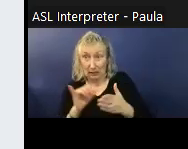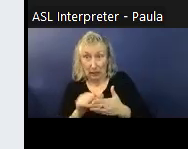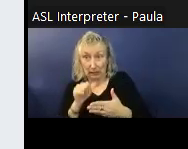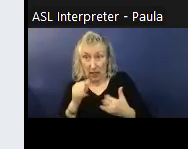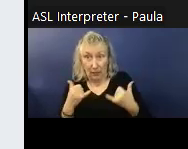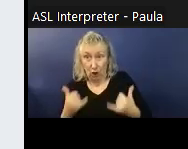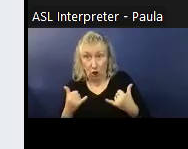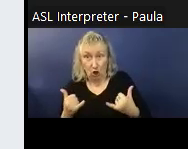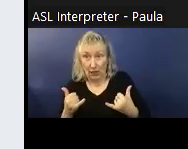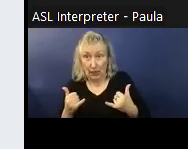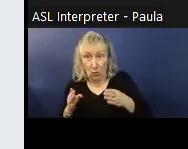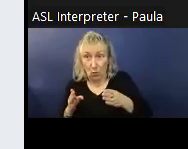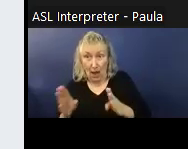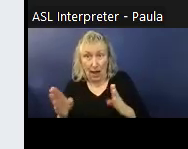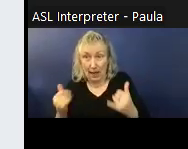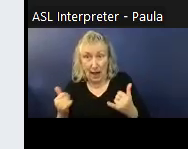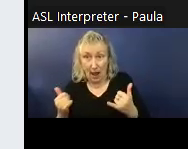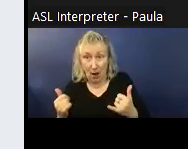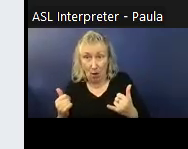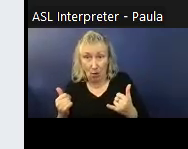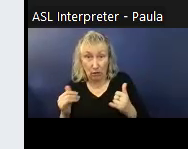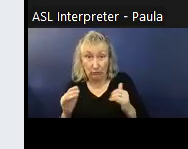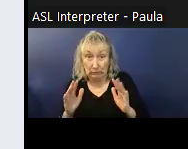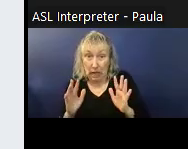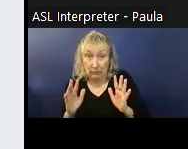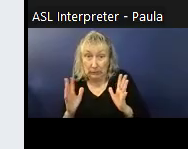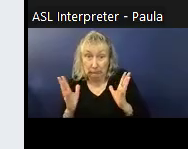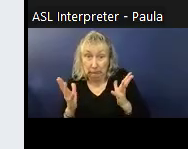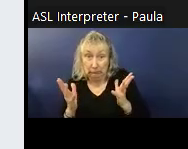maybe Kristen, maybe this is just how that those